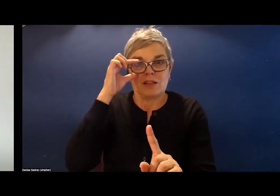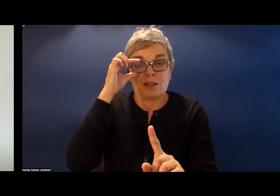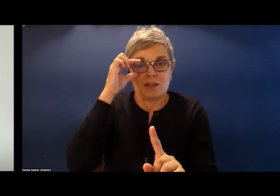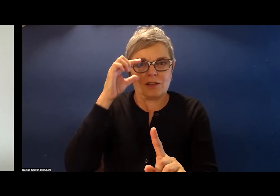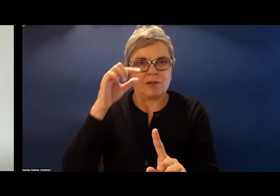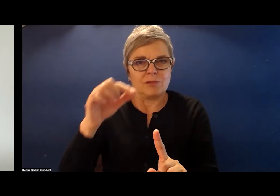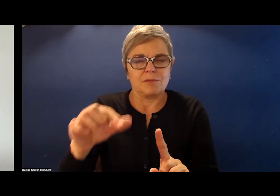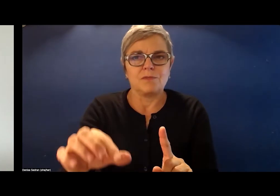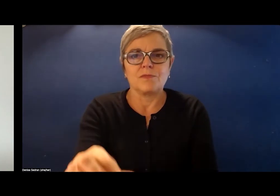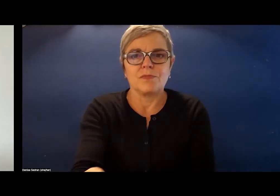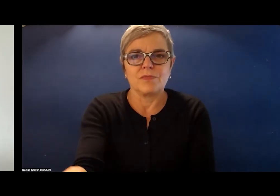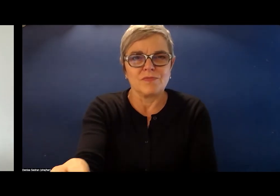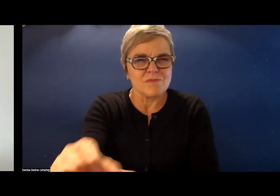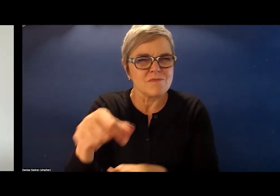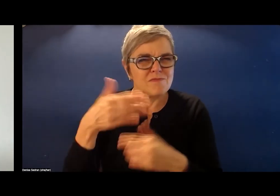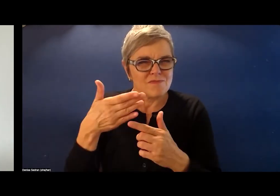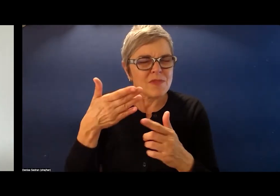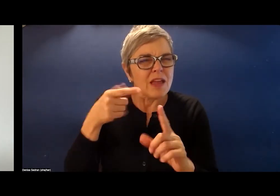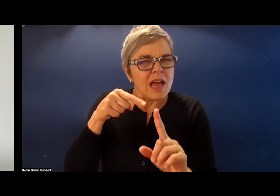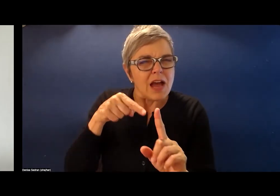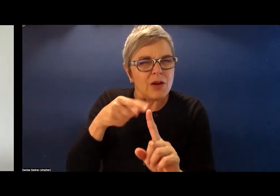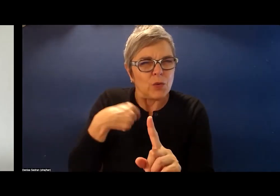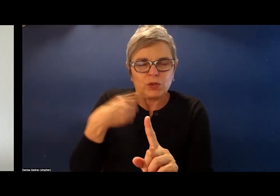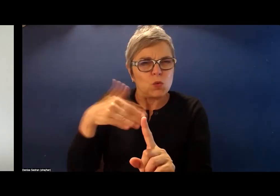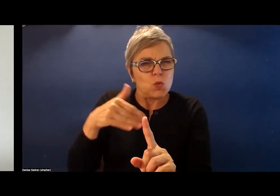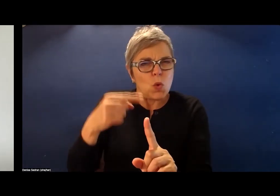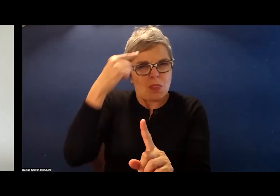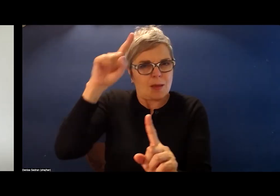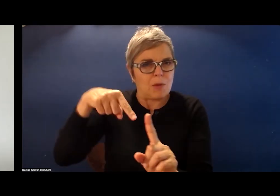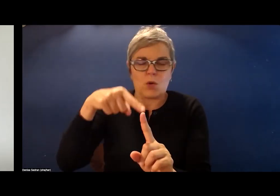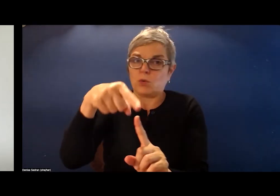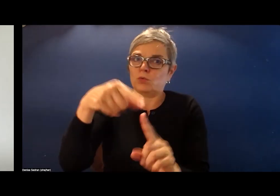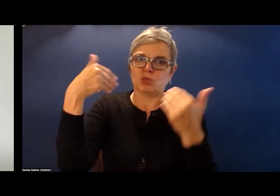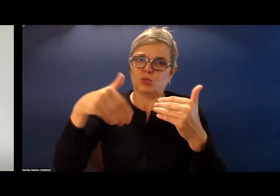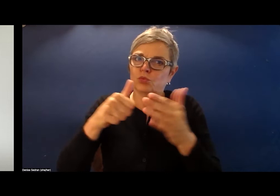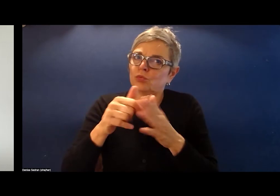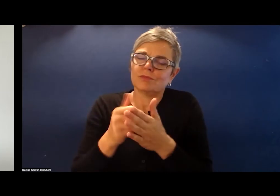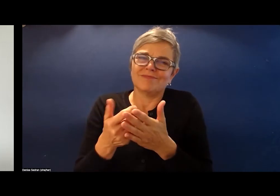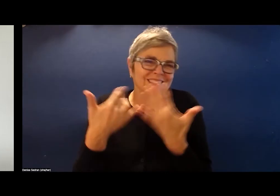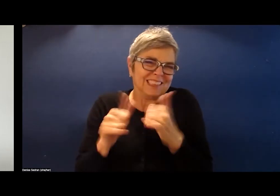and how the field school is just one way in which we're trying to approach these questions and these systems.